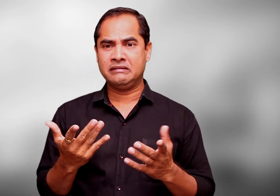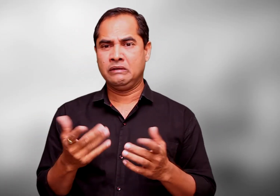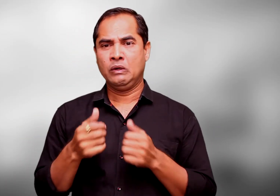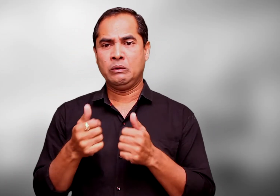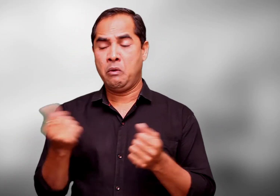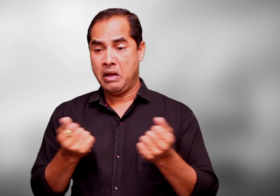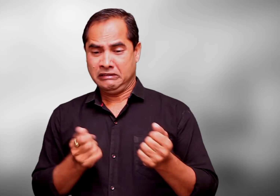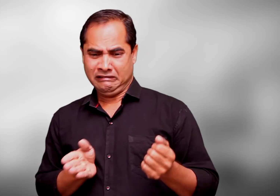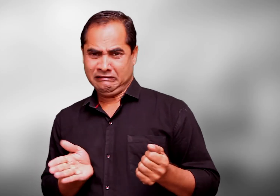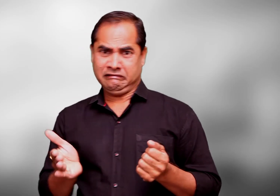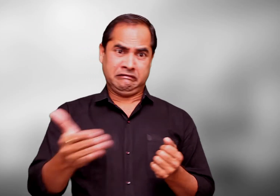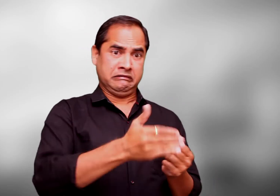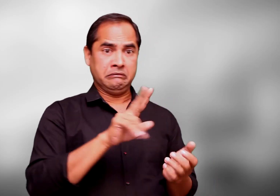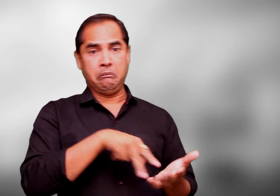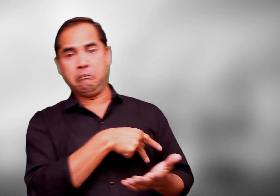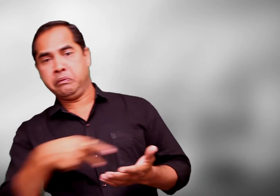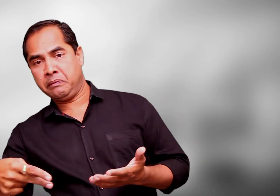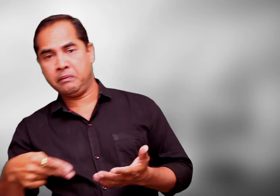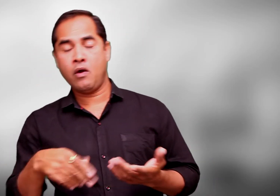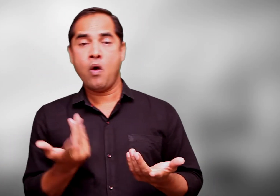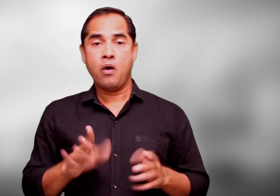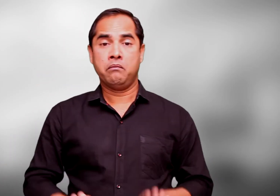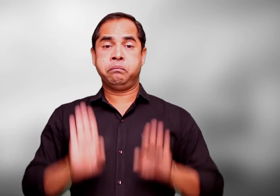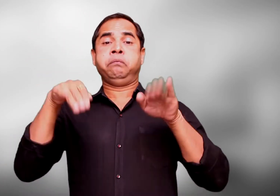or hits a bump,